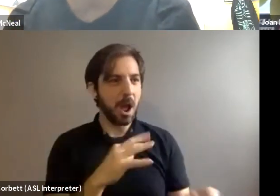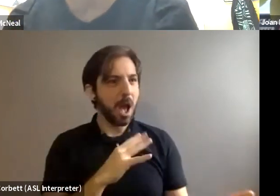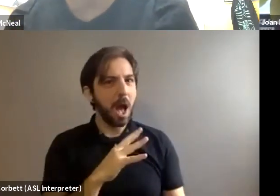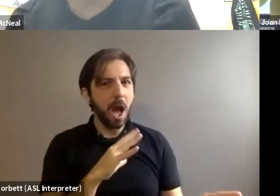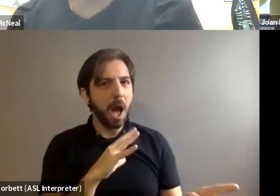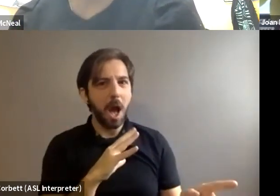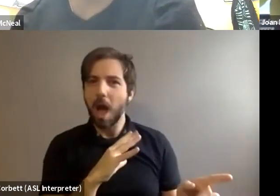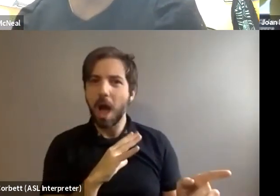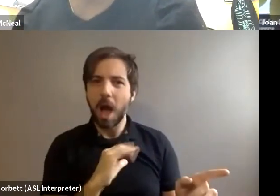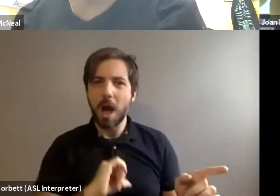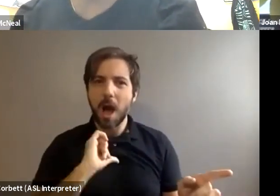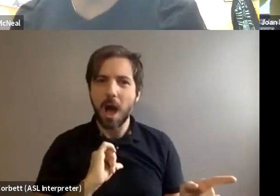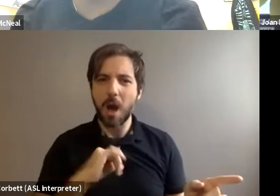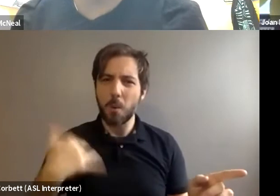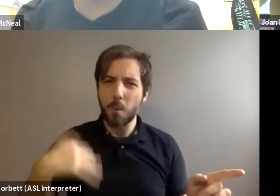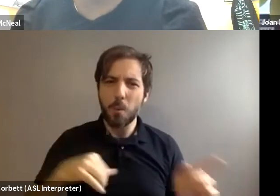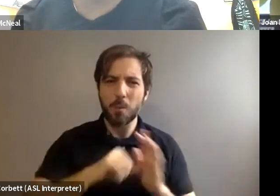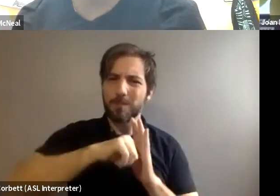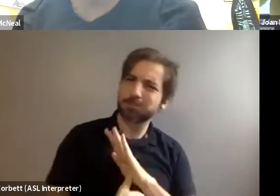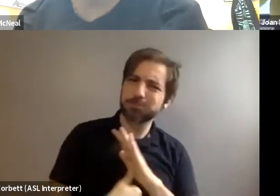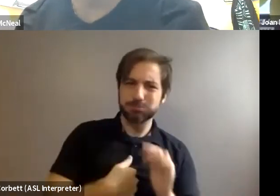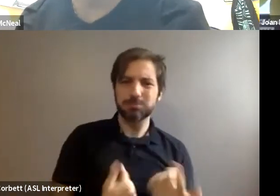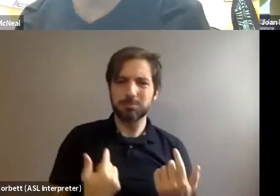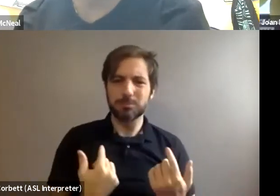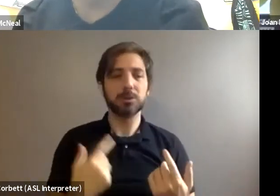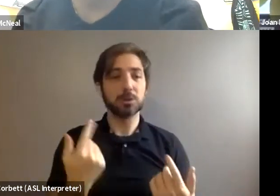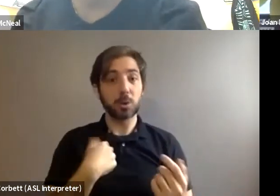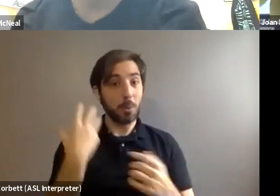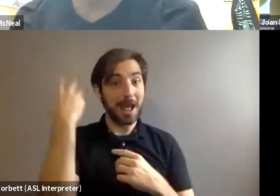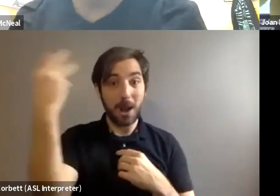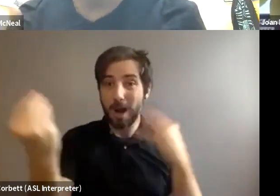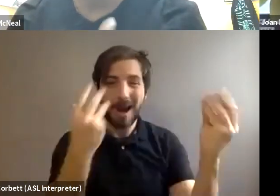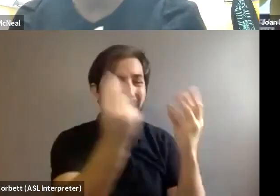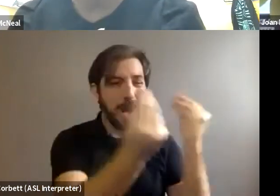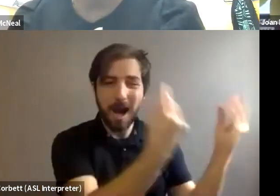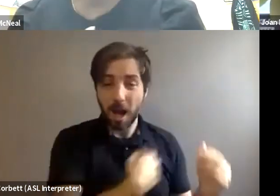so when i am out i do look for certain things that we might not have here at the museum